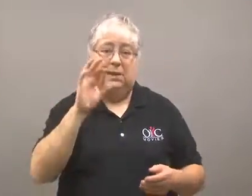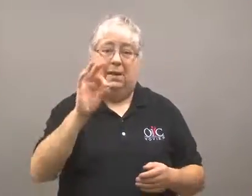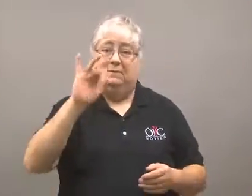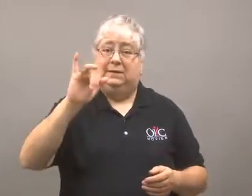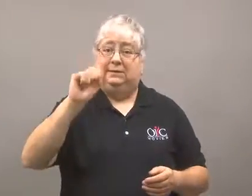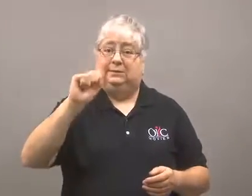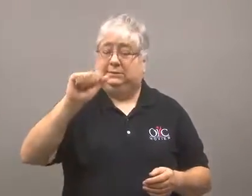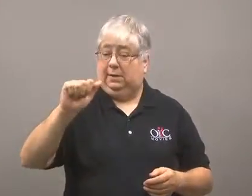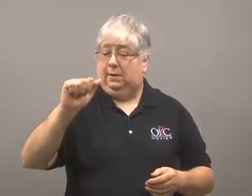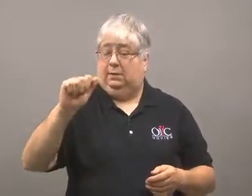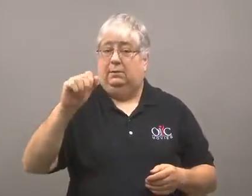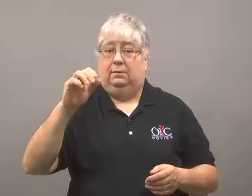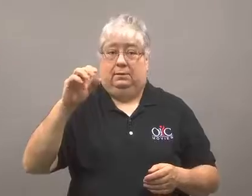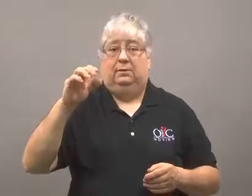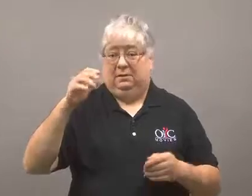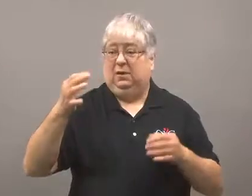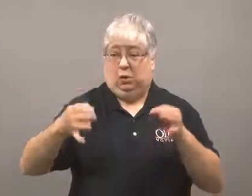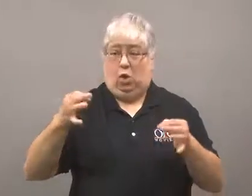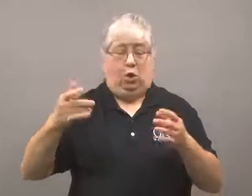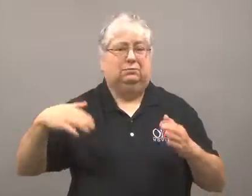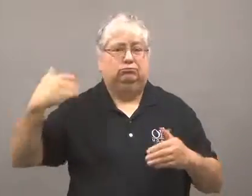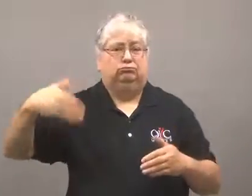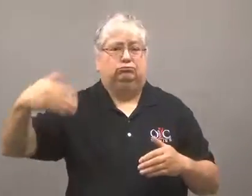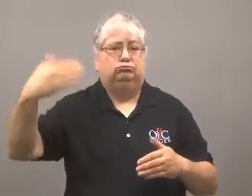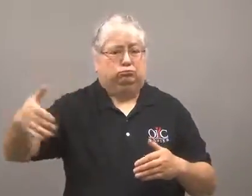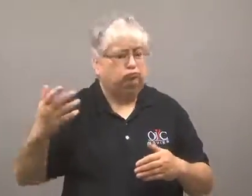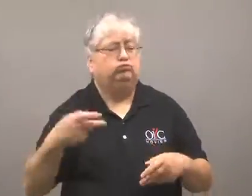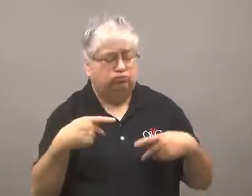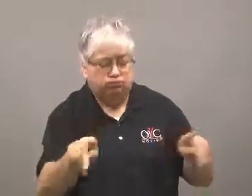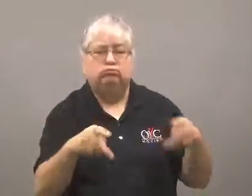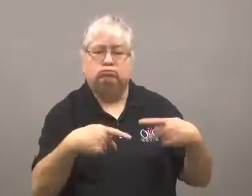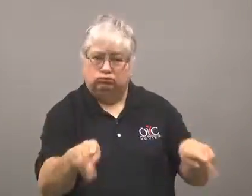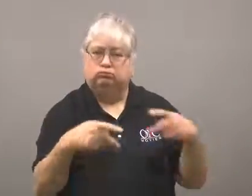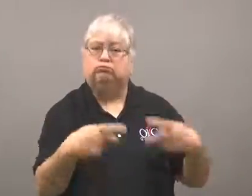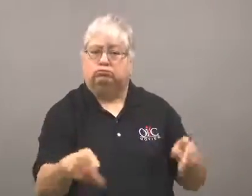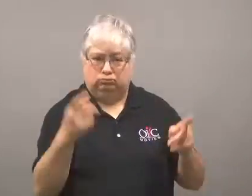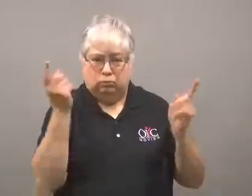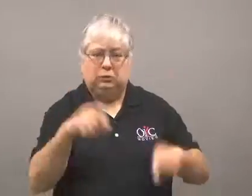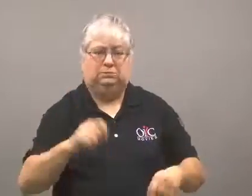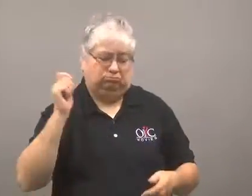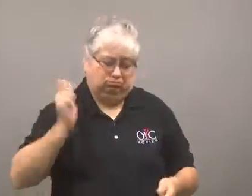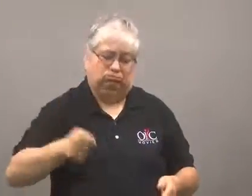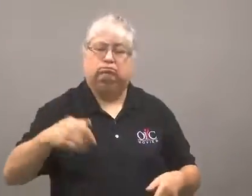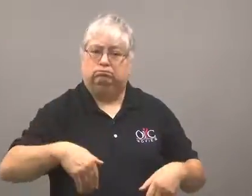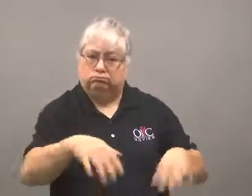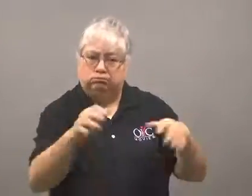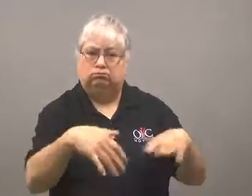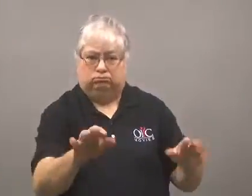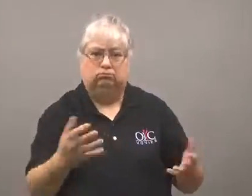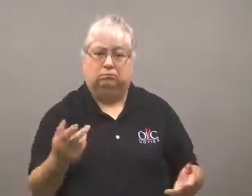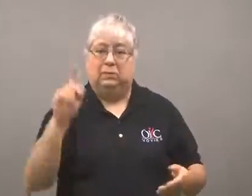Time after time, the FISA court granted the orders.